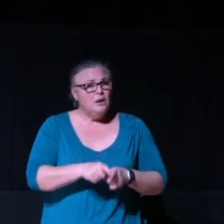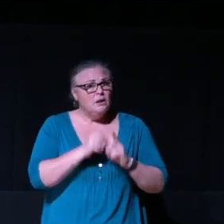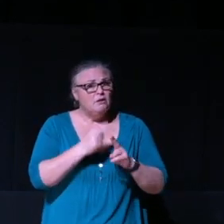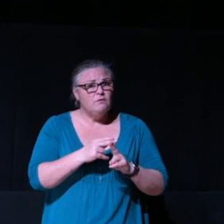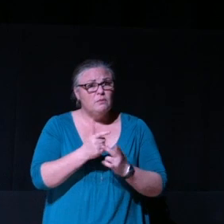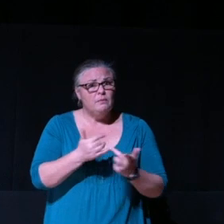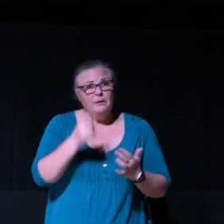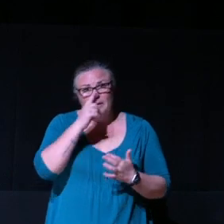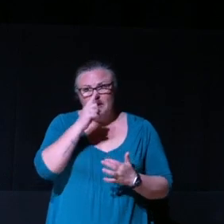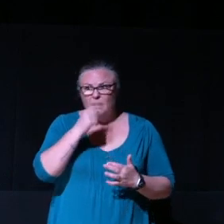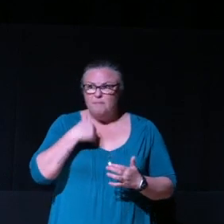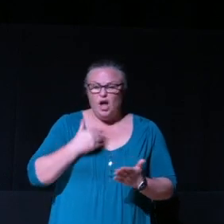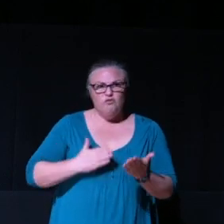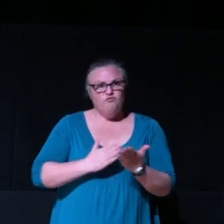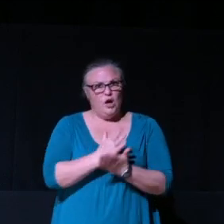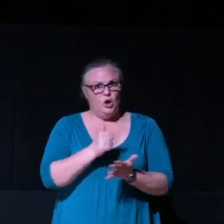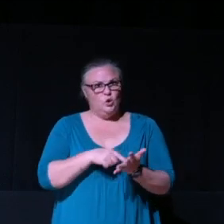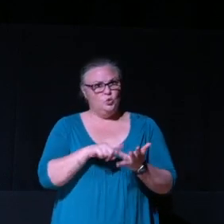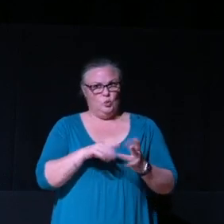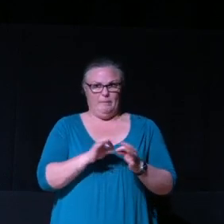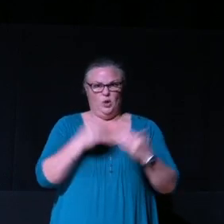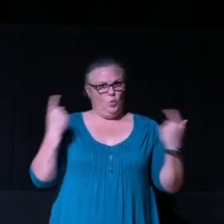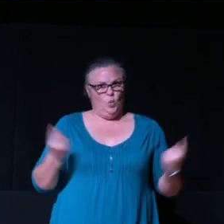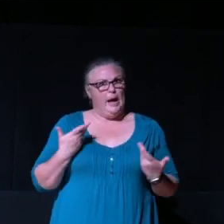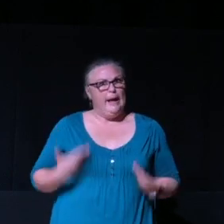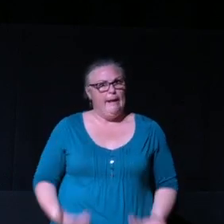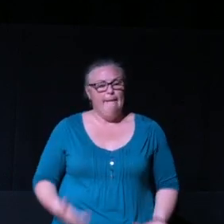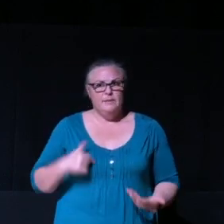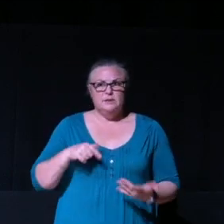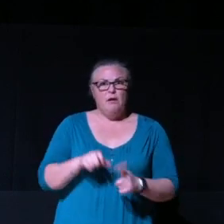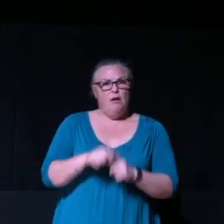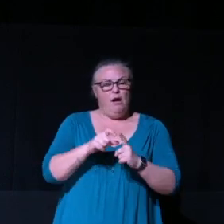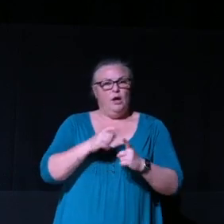to exist obviously can bring up a lot of trauma and stuff like that. So I think having